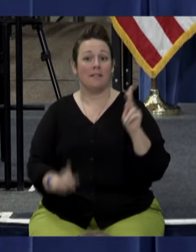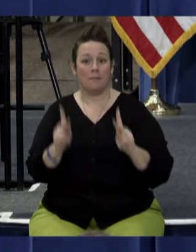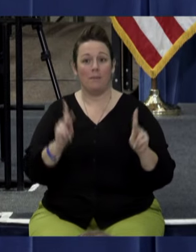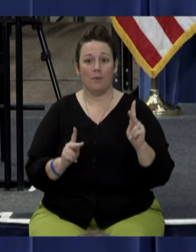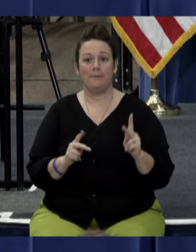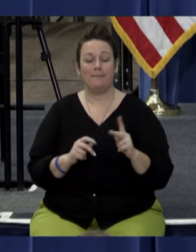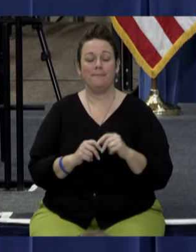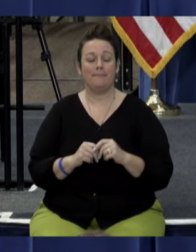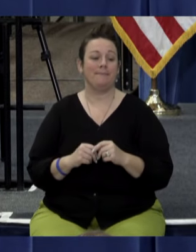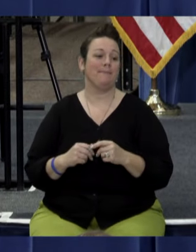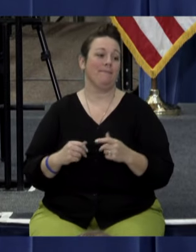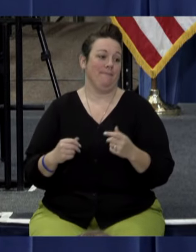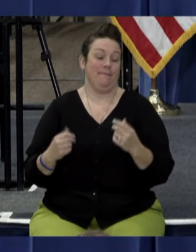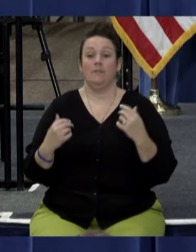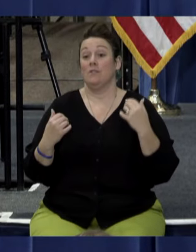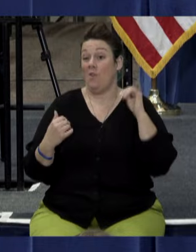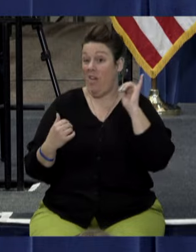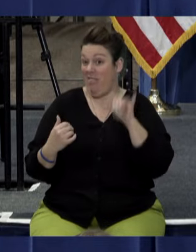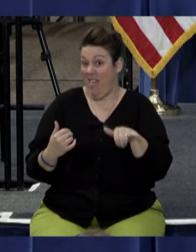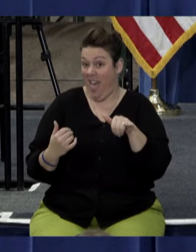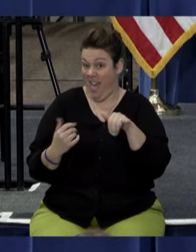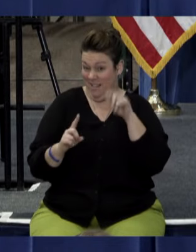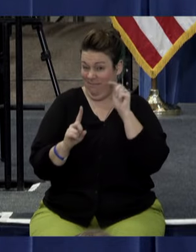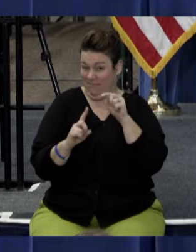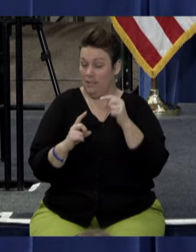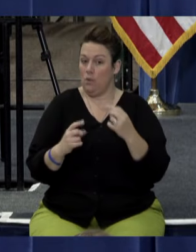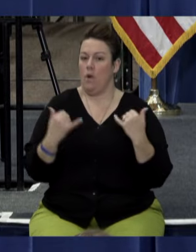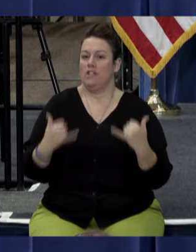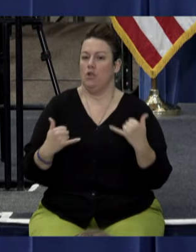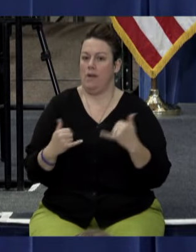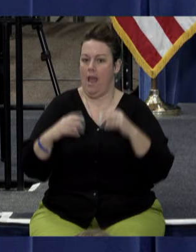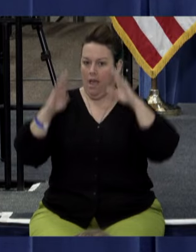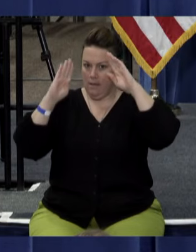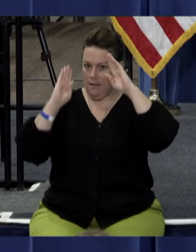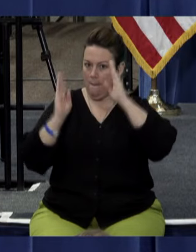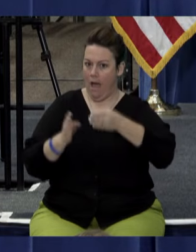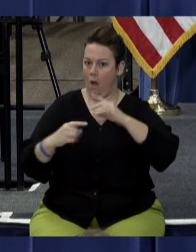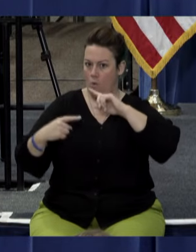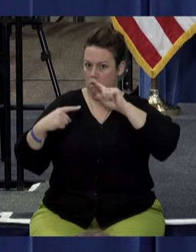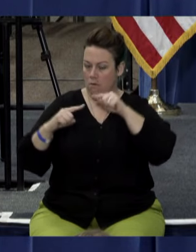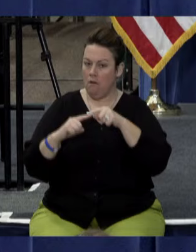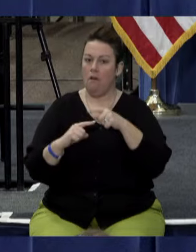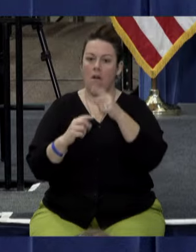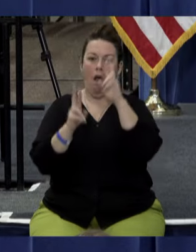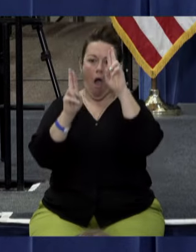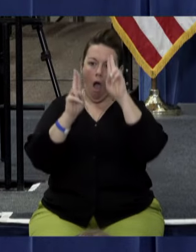we're going -- this is what today is about. Today is about honoring direct care workers,